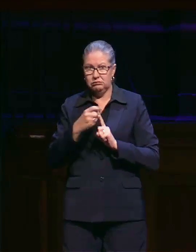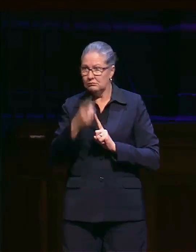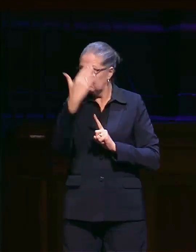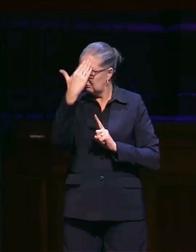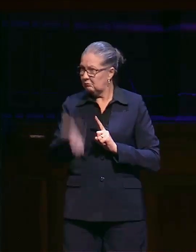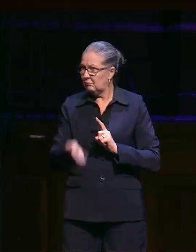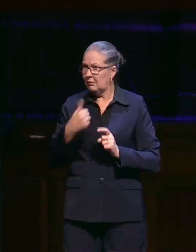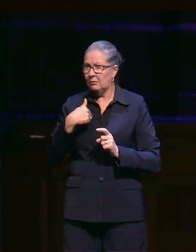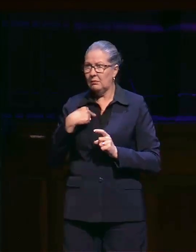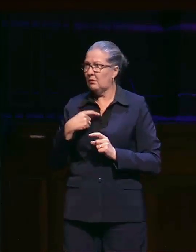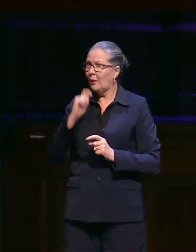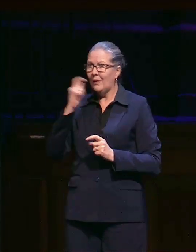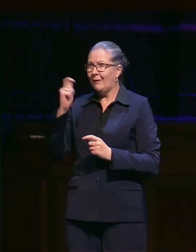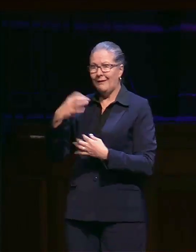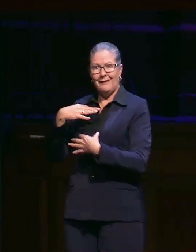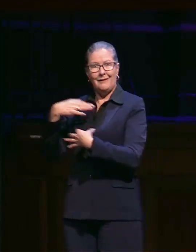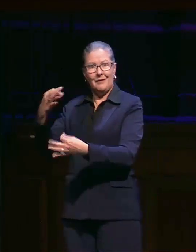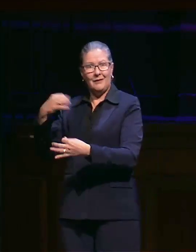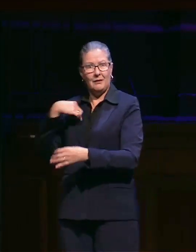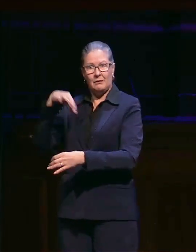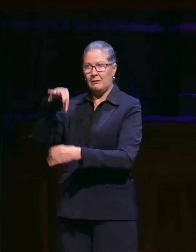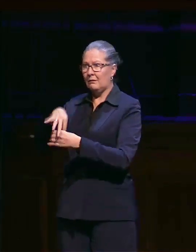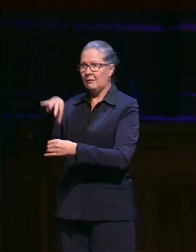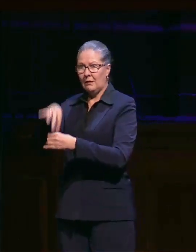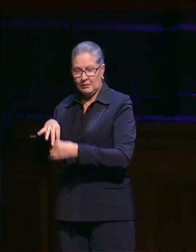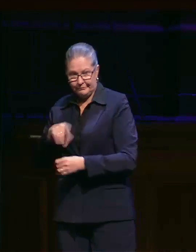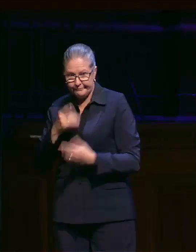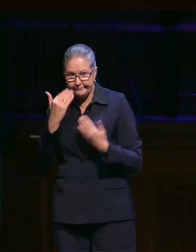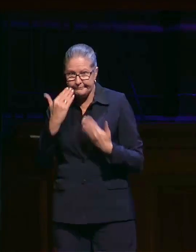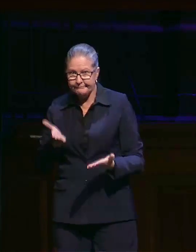clearly had no idea I was attempting to run for office in a matter of weeks I